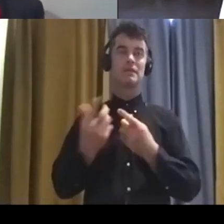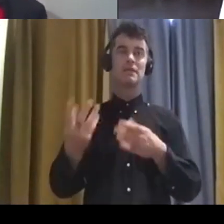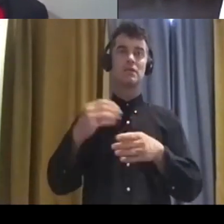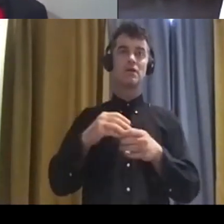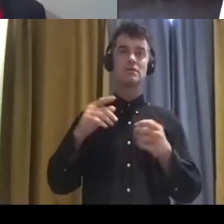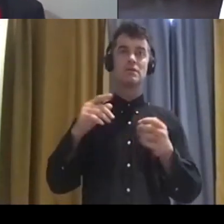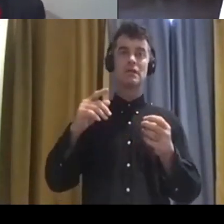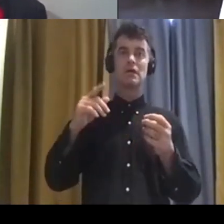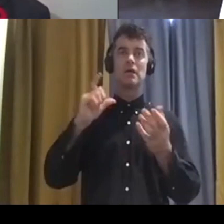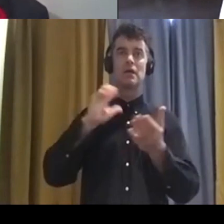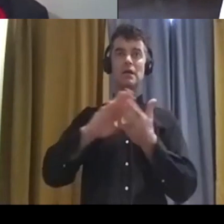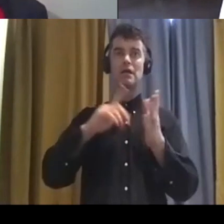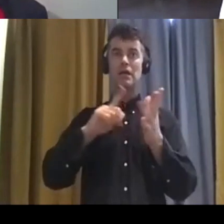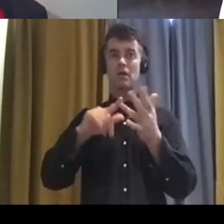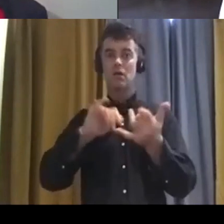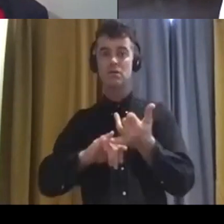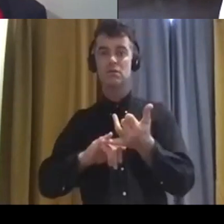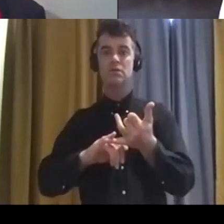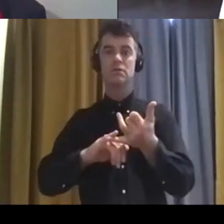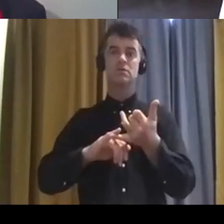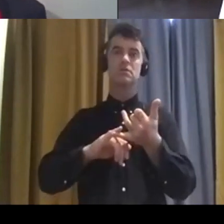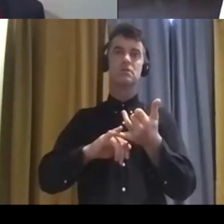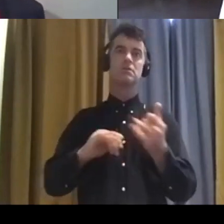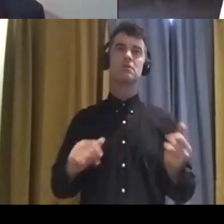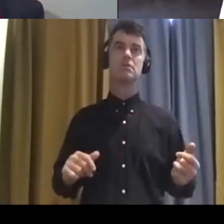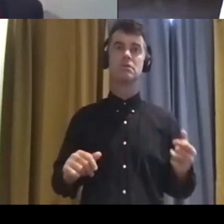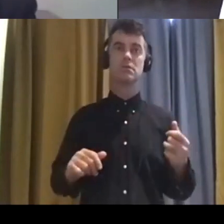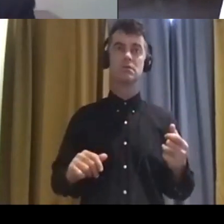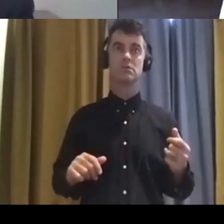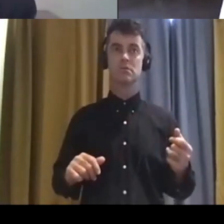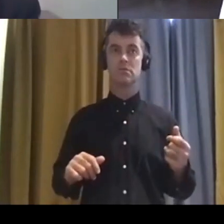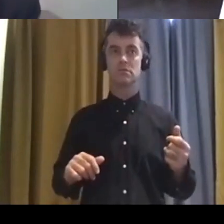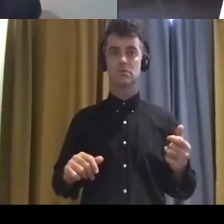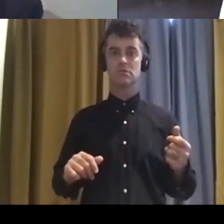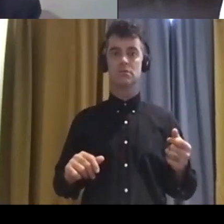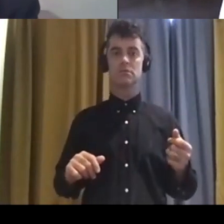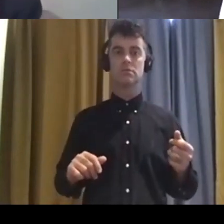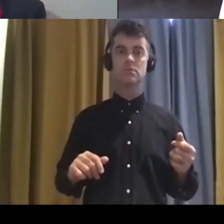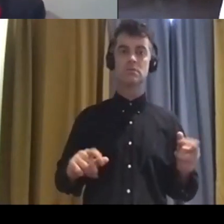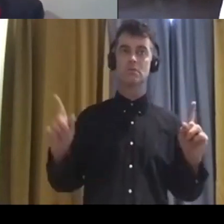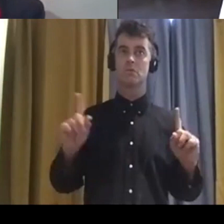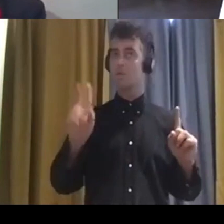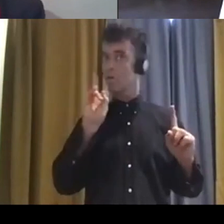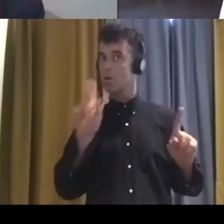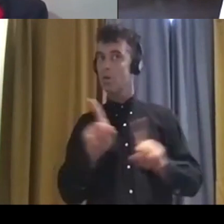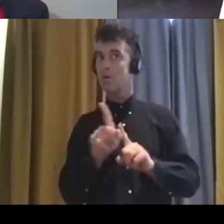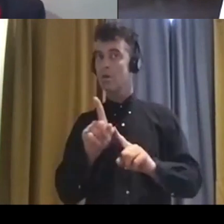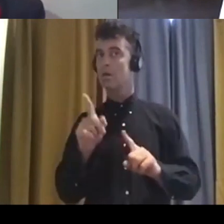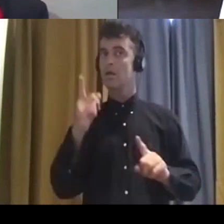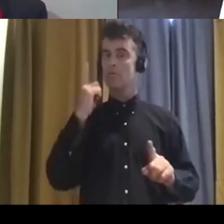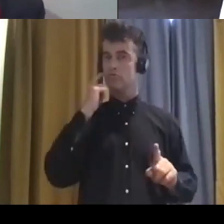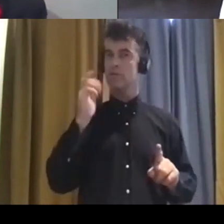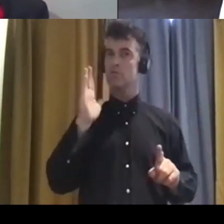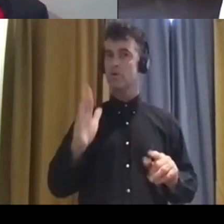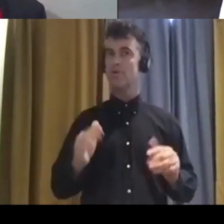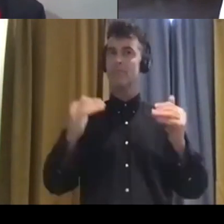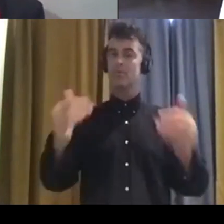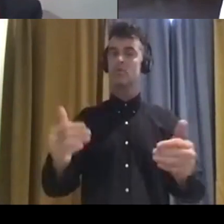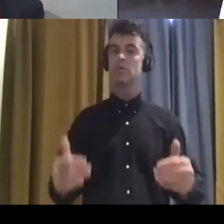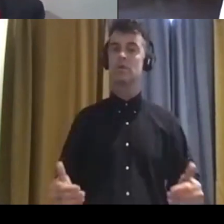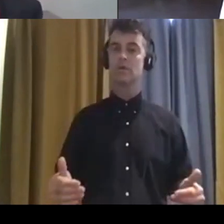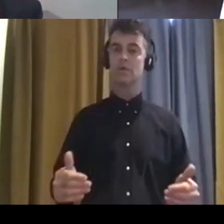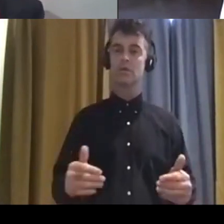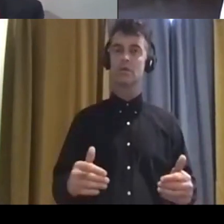that tend to throw things into chaos on daily basis right. So what may seem pretty straightforward,